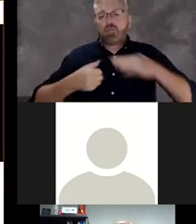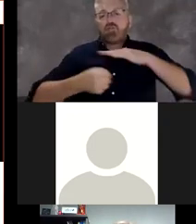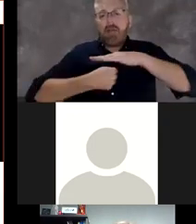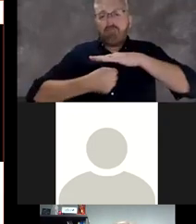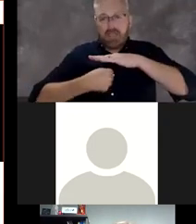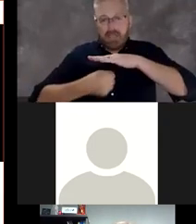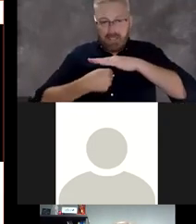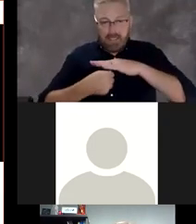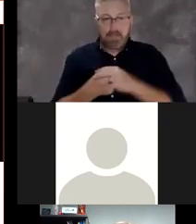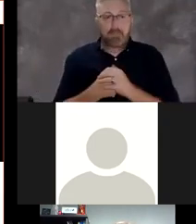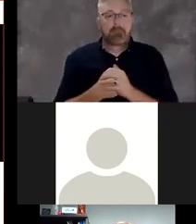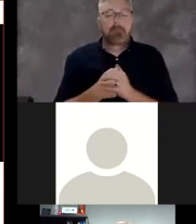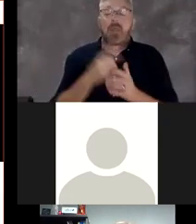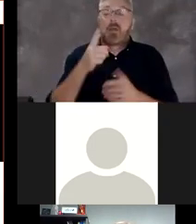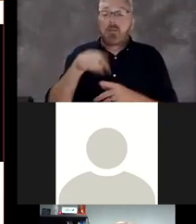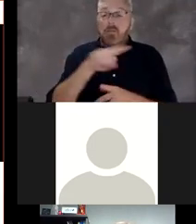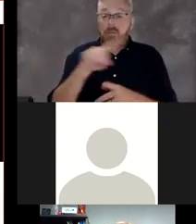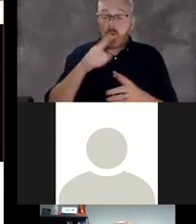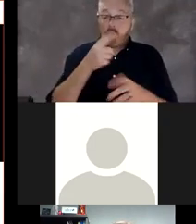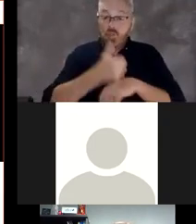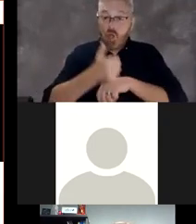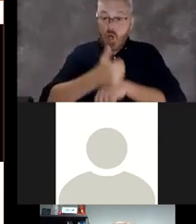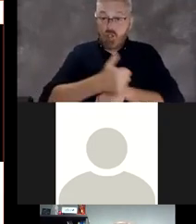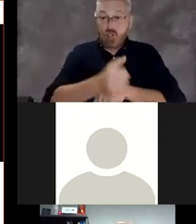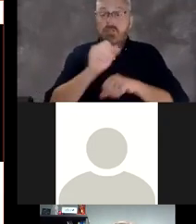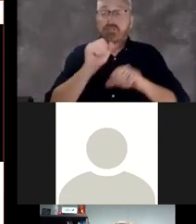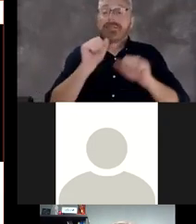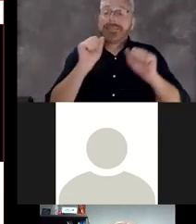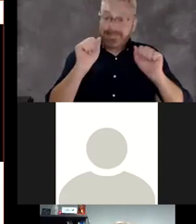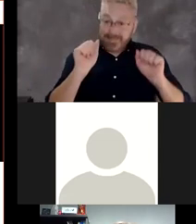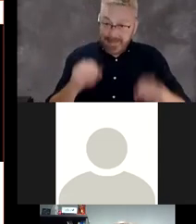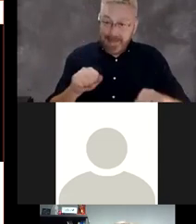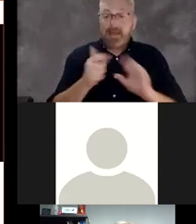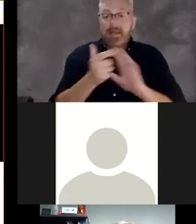THOSE CHARGES FOR THOSE CRIMES CAN LEGALLY BE BROUGHT UP AT